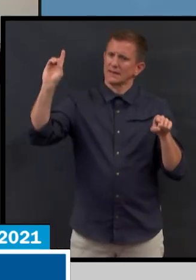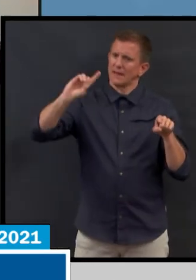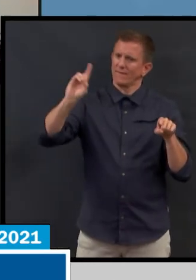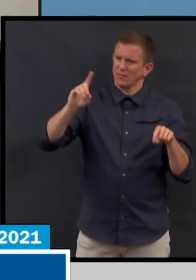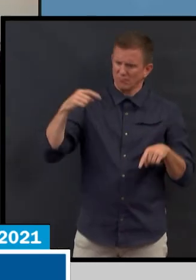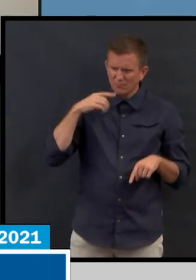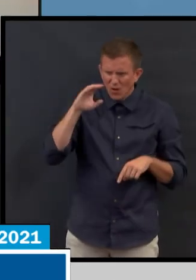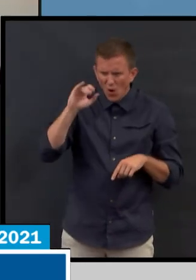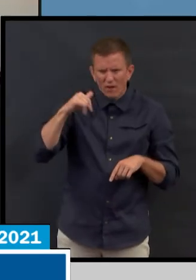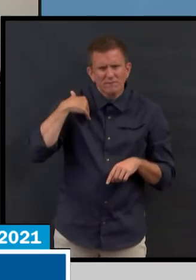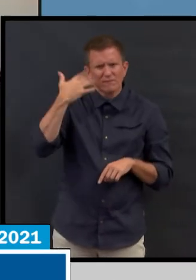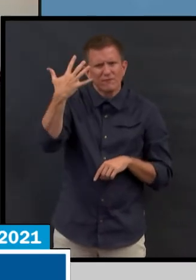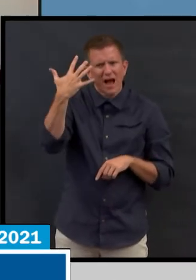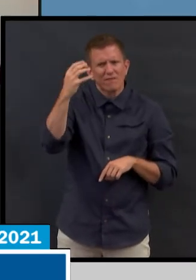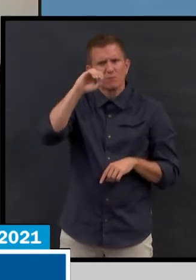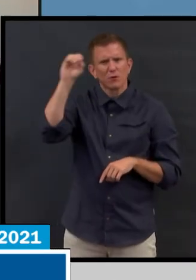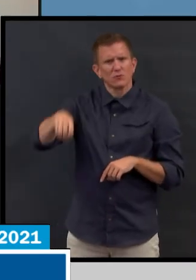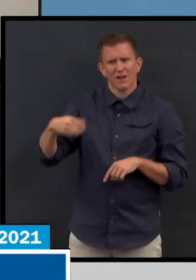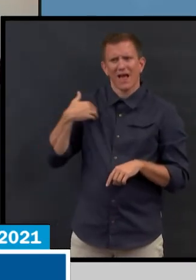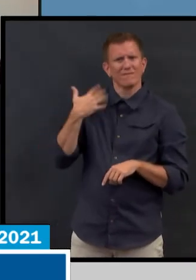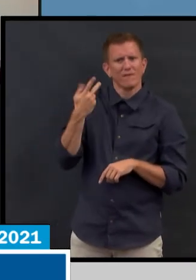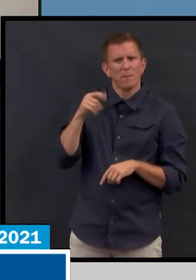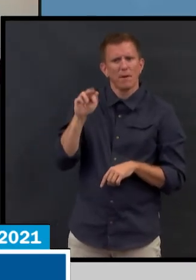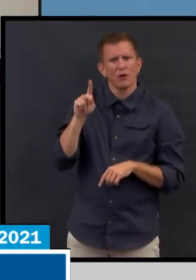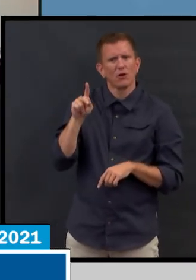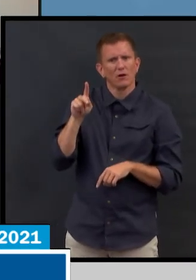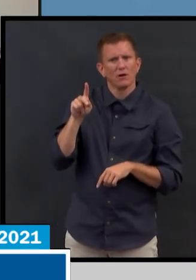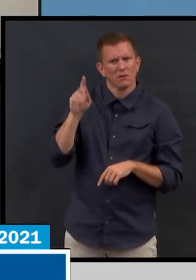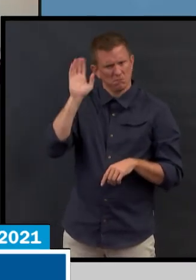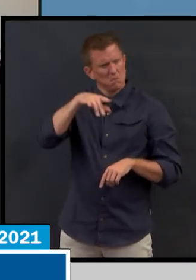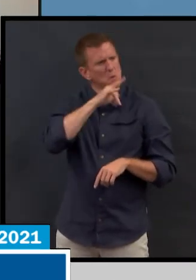great question and it's something we've been trying to handle through our actually our